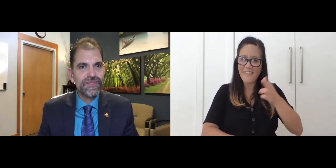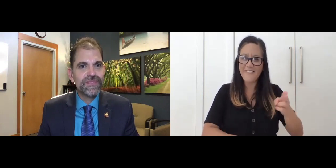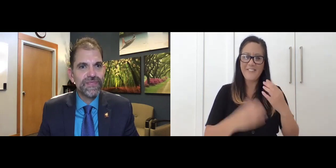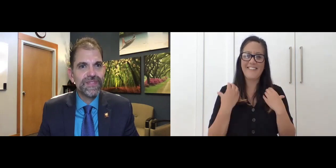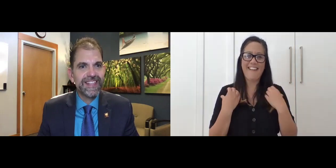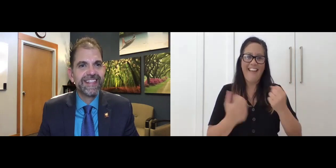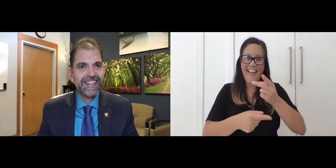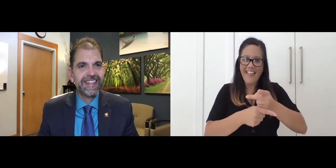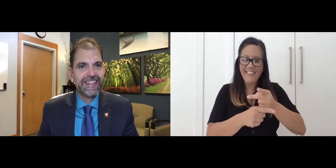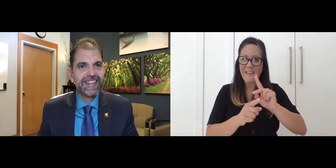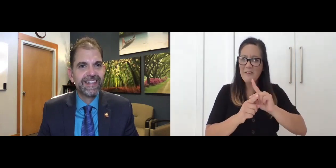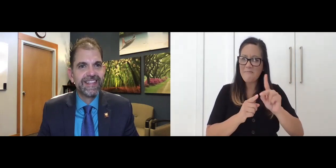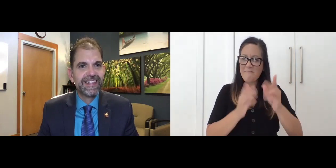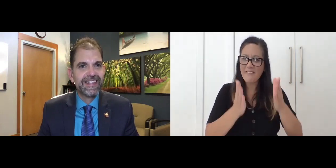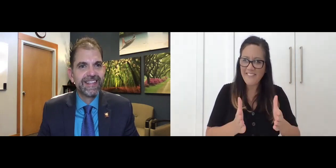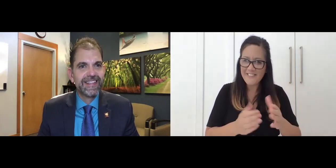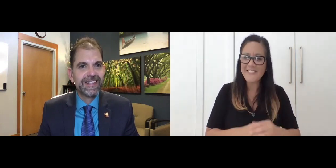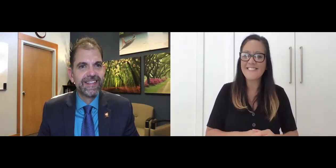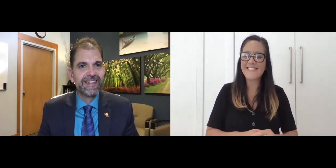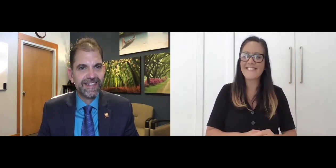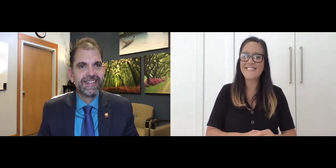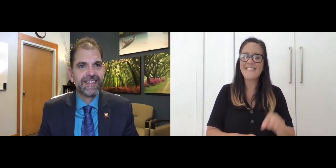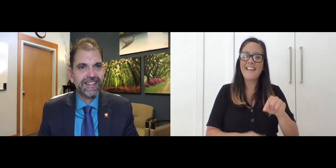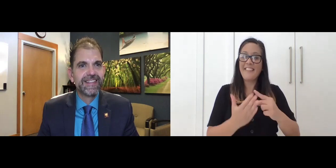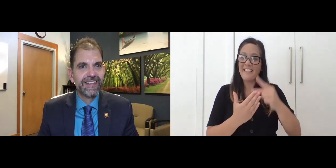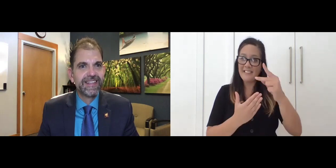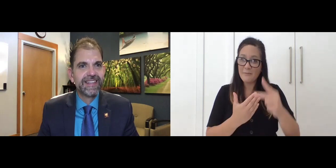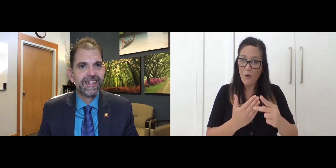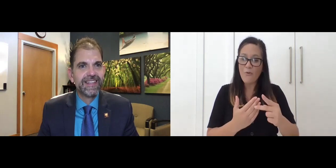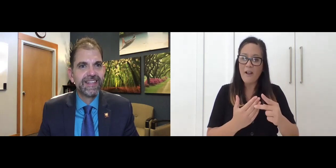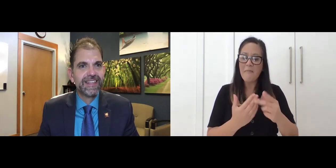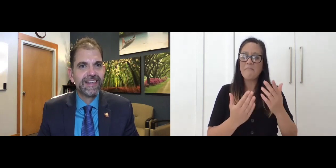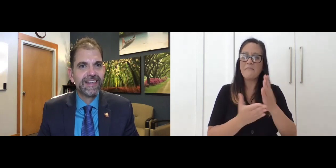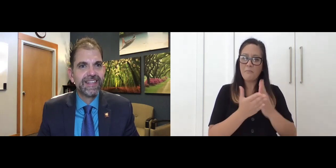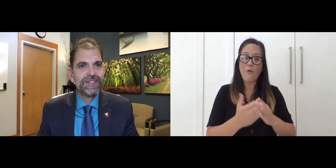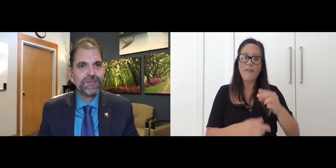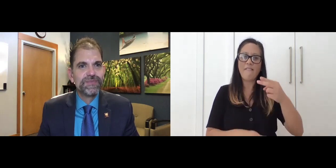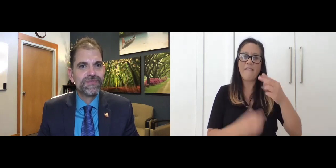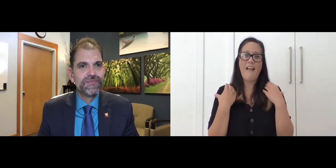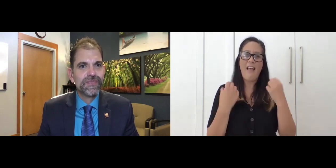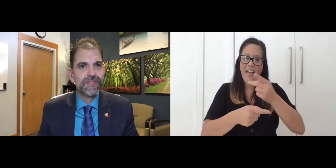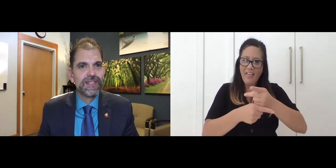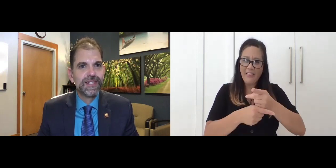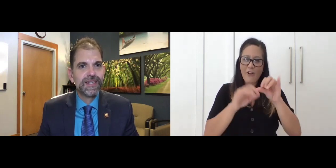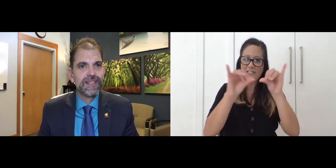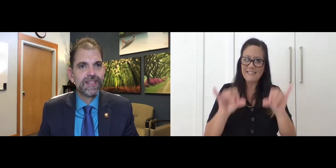This is our spotlight on deaf and hard of hearing healthcare professionals.